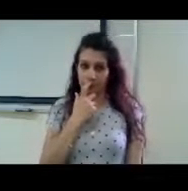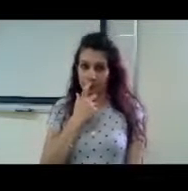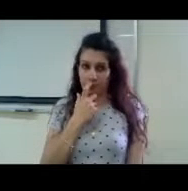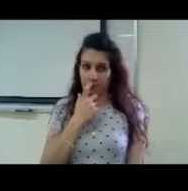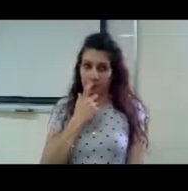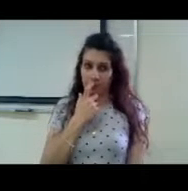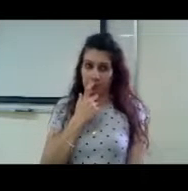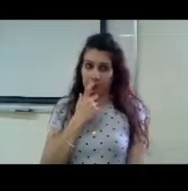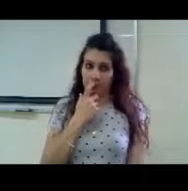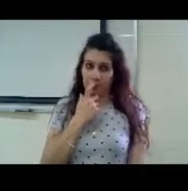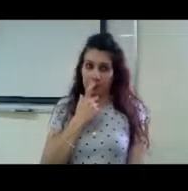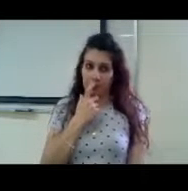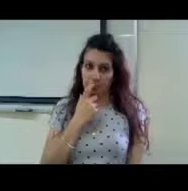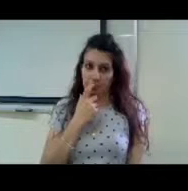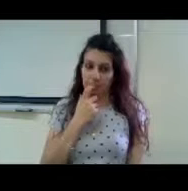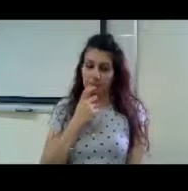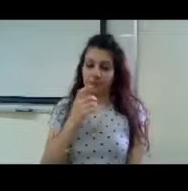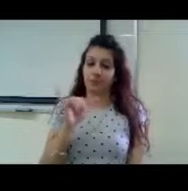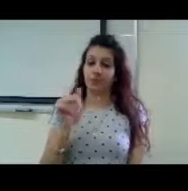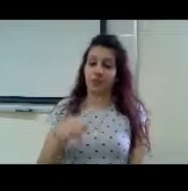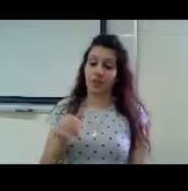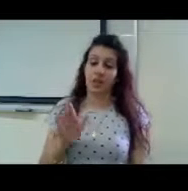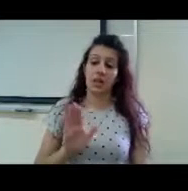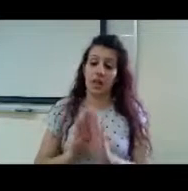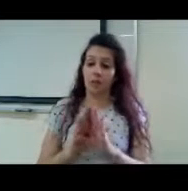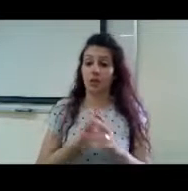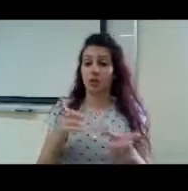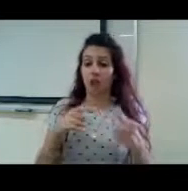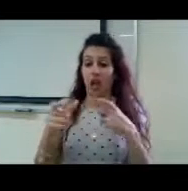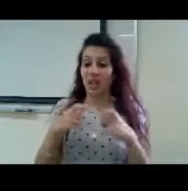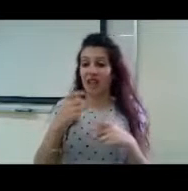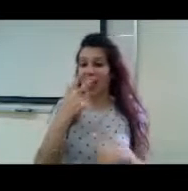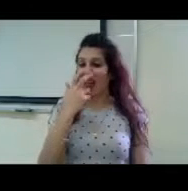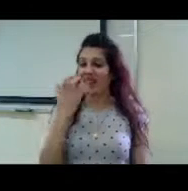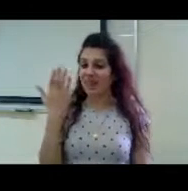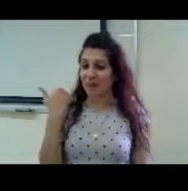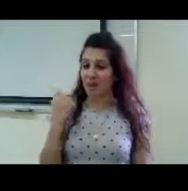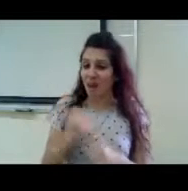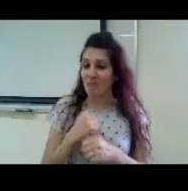national level server provided by the national IT Authority and worked with